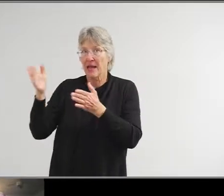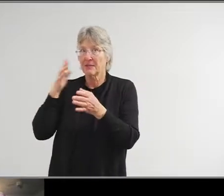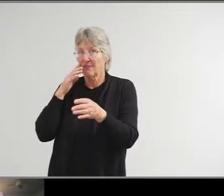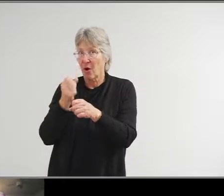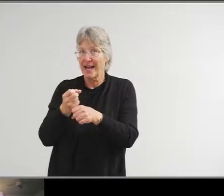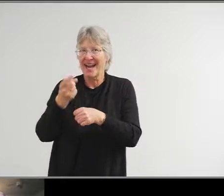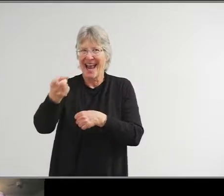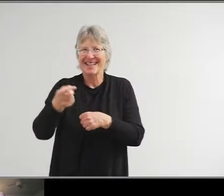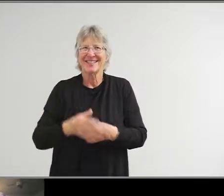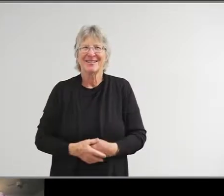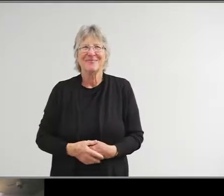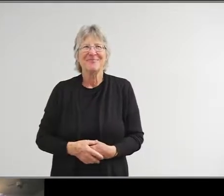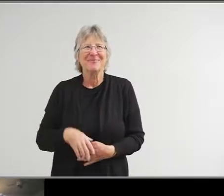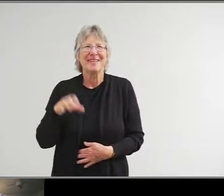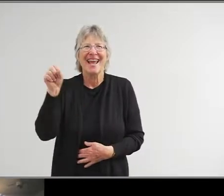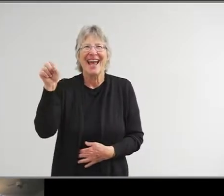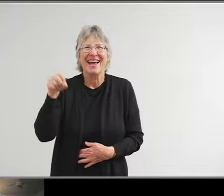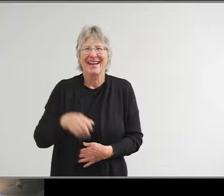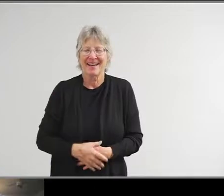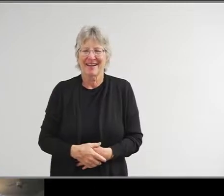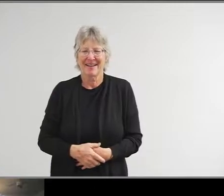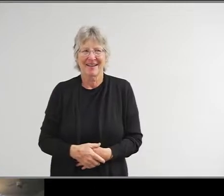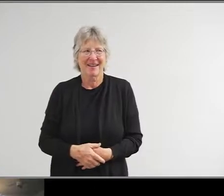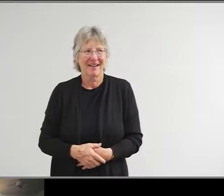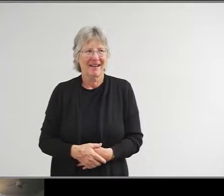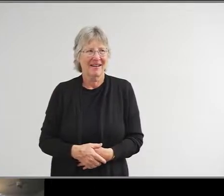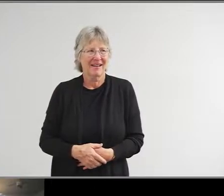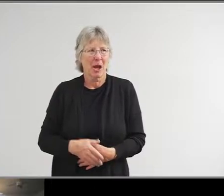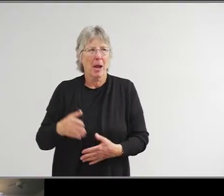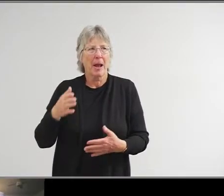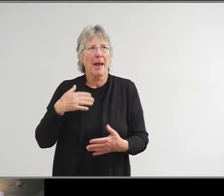Yes, so, some of my plans for next year,